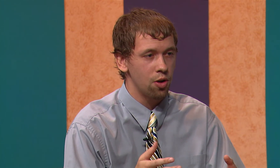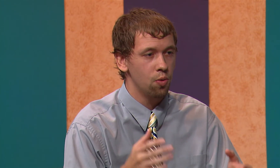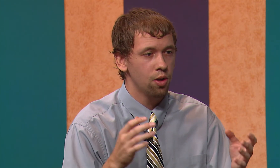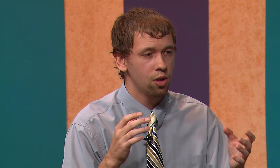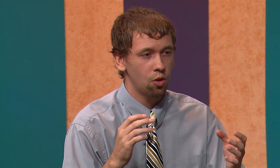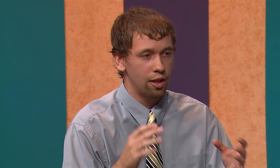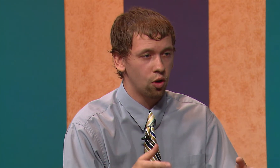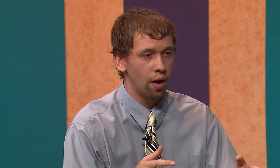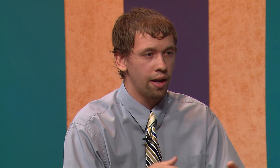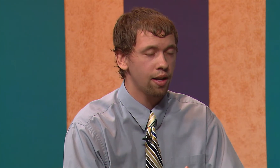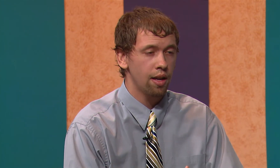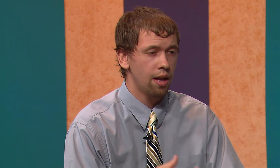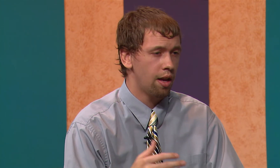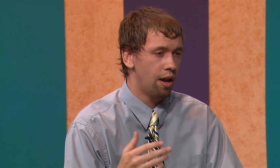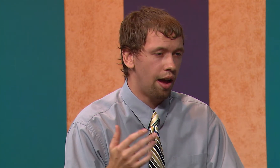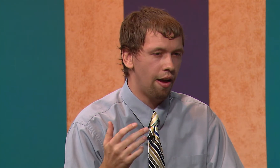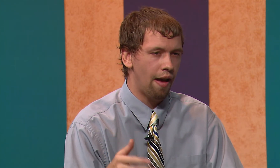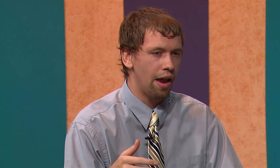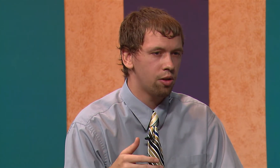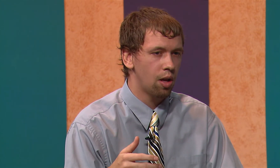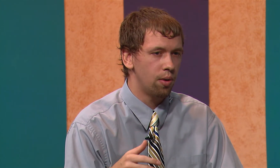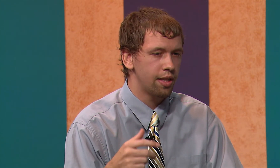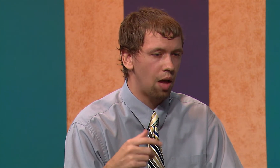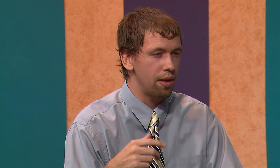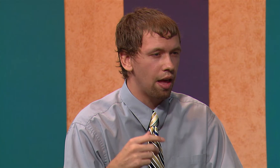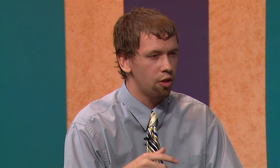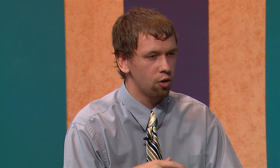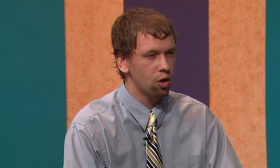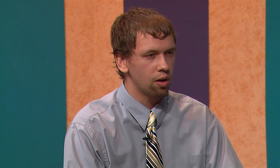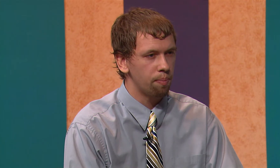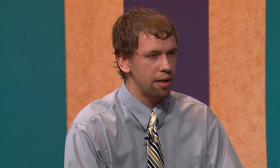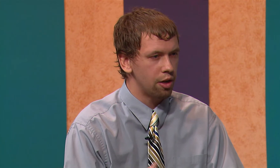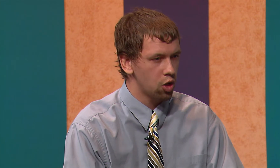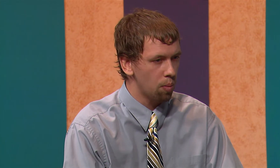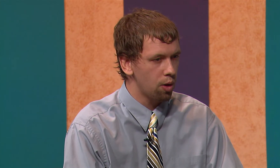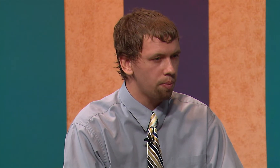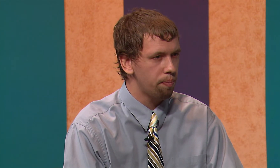you” so that’s great, I’ve had somebody tell me that they’re gonna be an interpreter